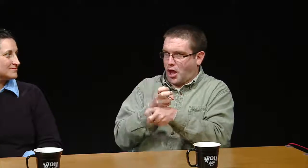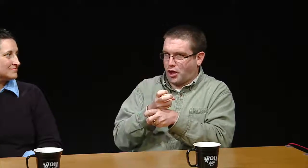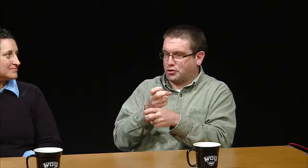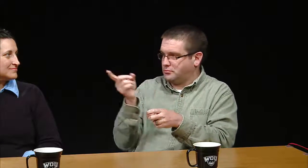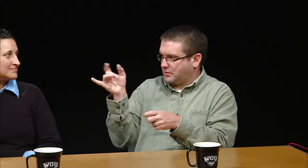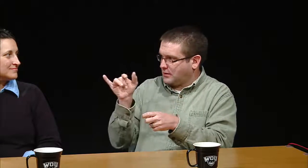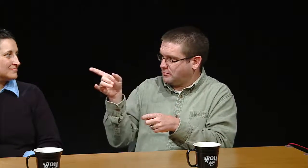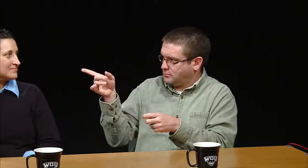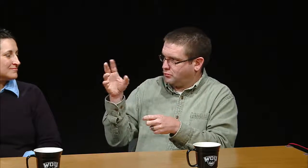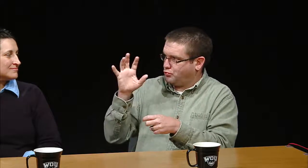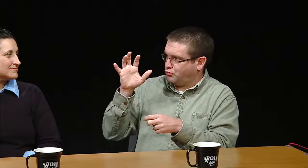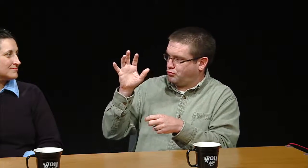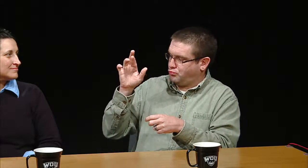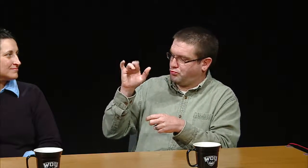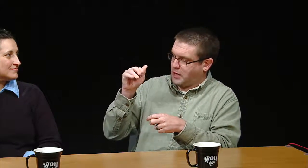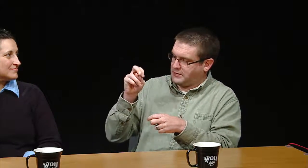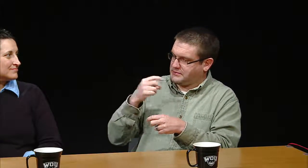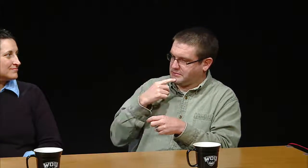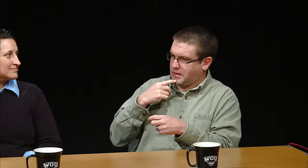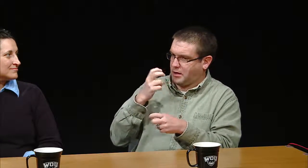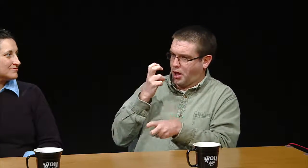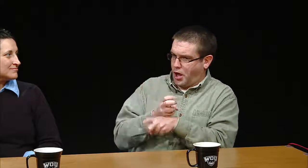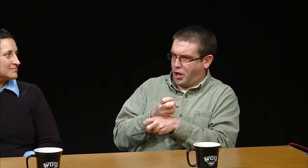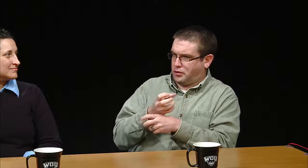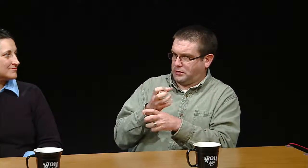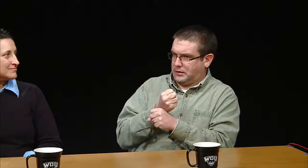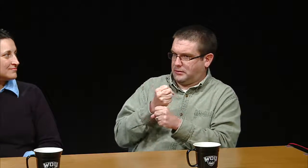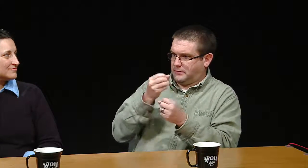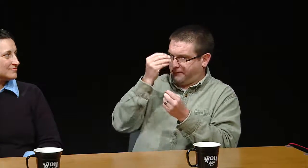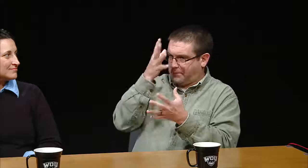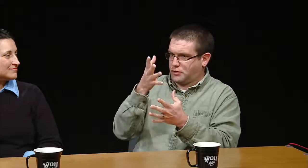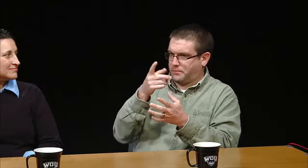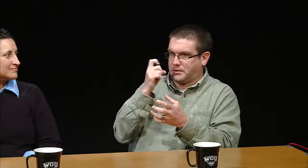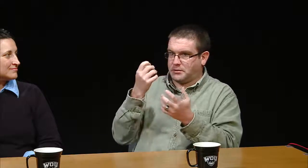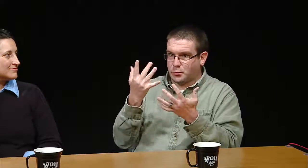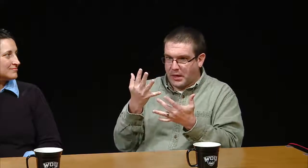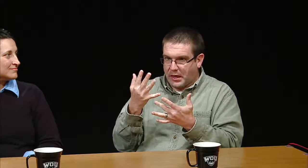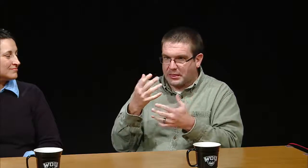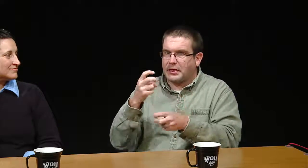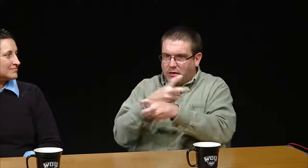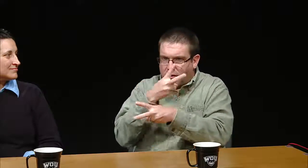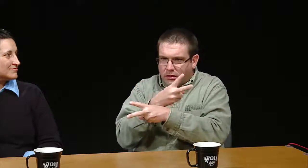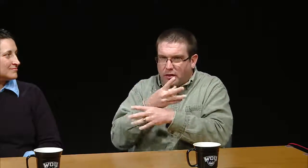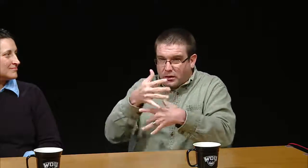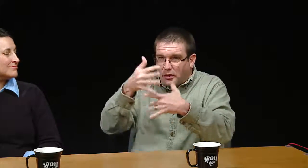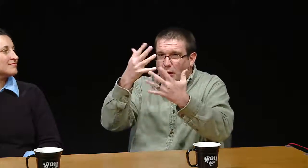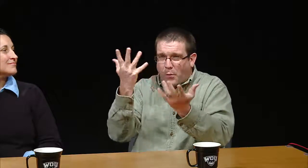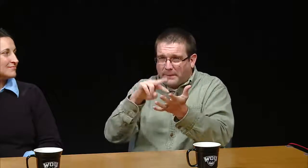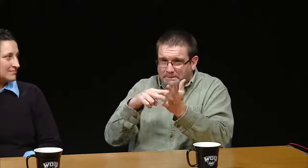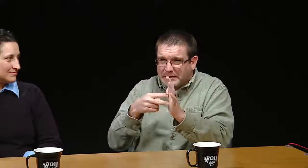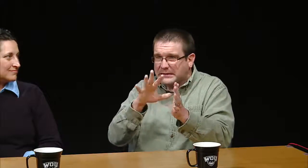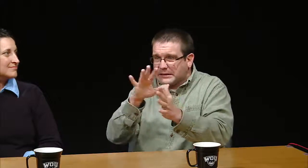And, um -- not to say that it should happen, or that it was -- it was a really unfortunate situation.